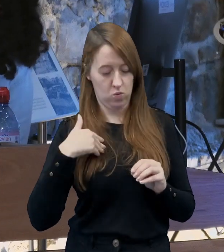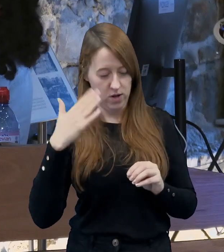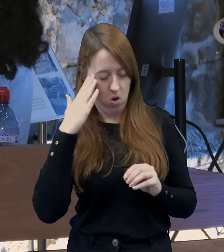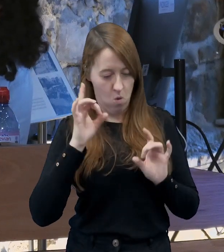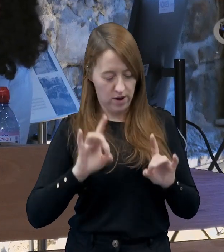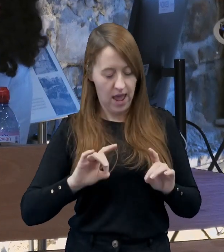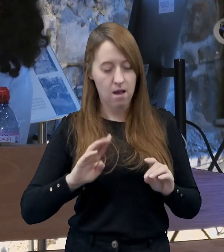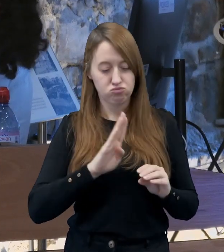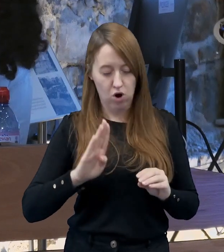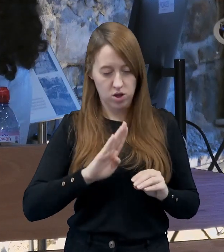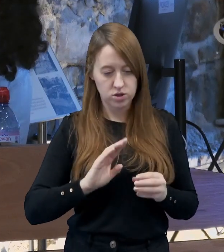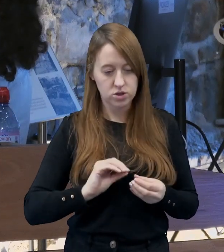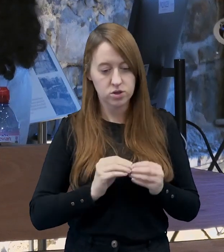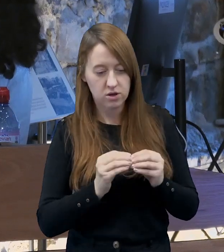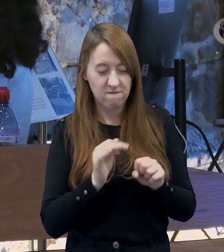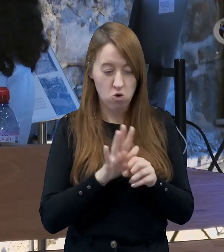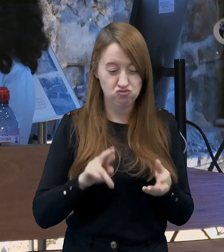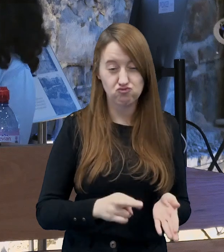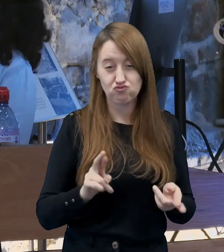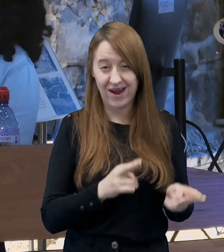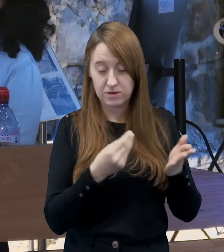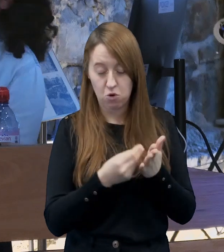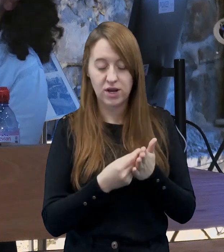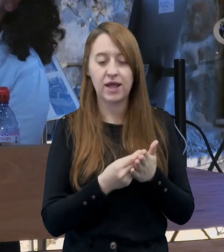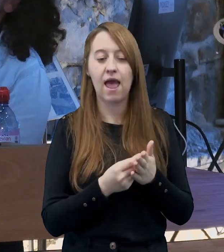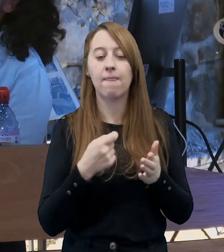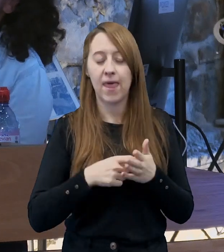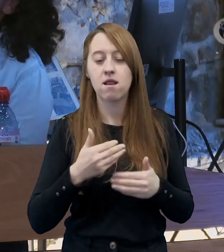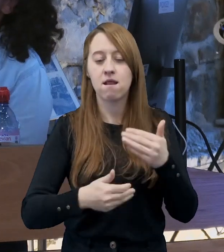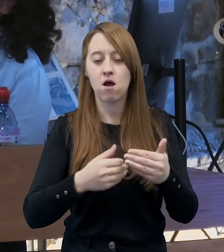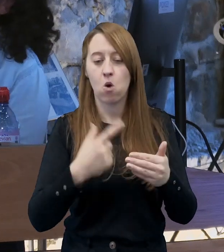Are these two linked or are they different? And this is where the scientific analysis came in.